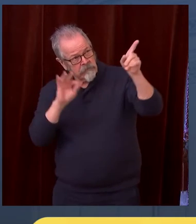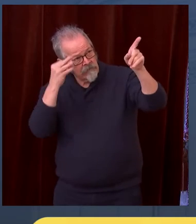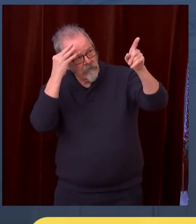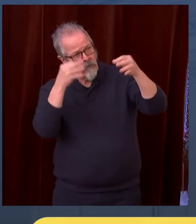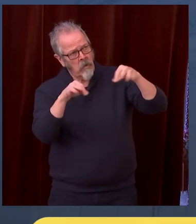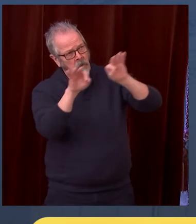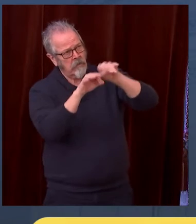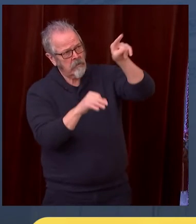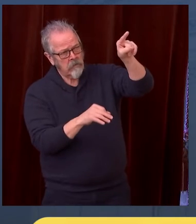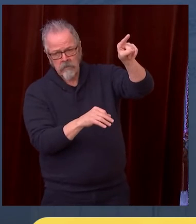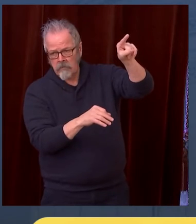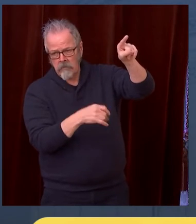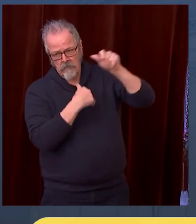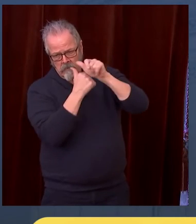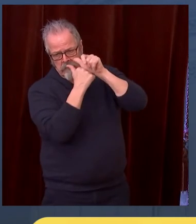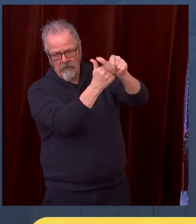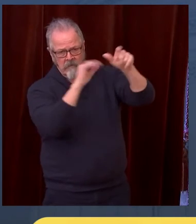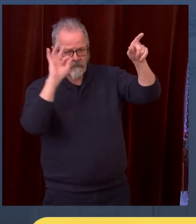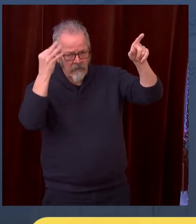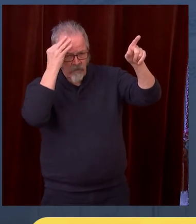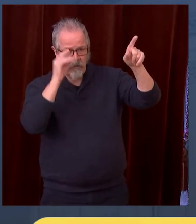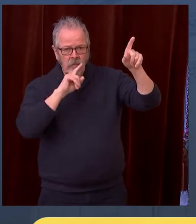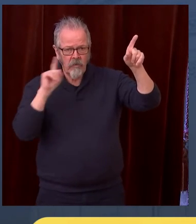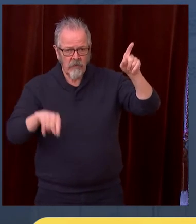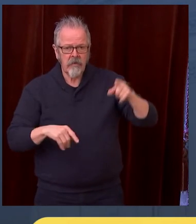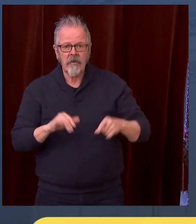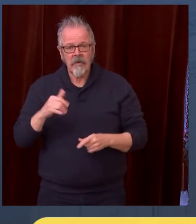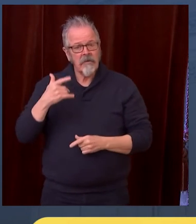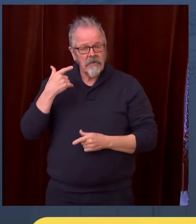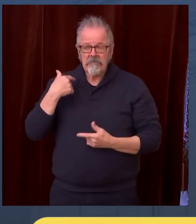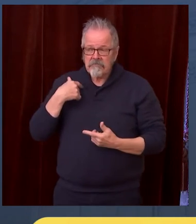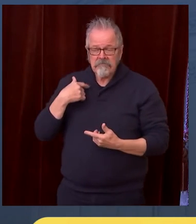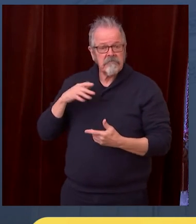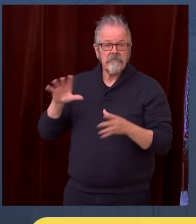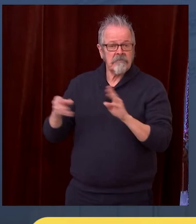will not have to be wearing masks generally in these conditions.